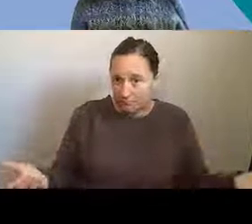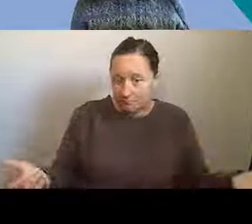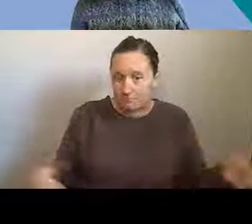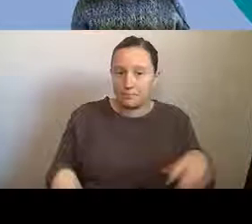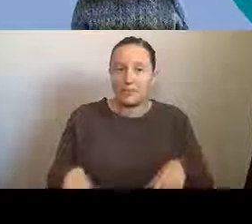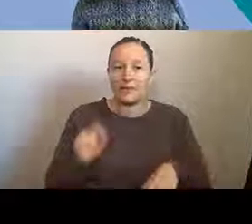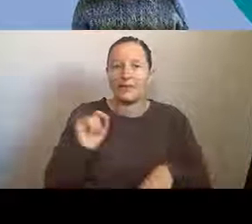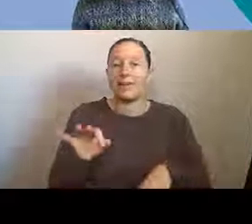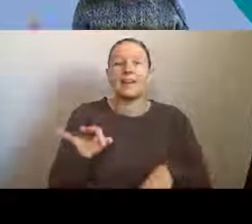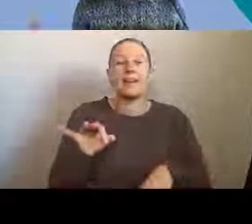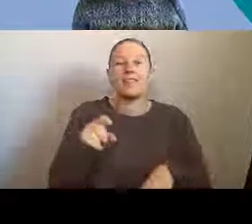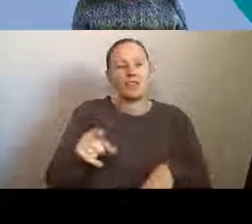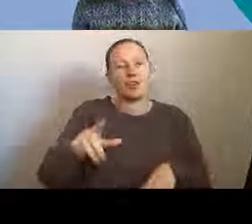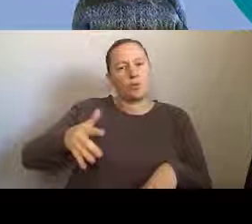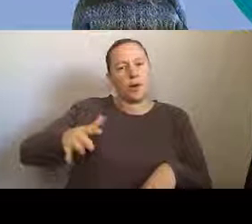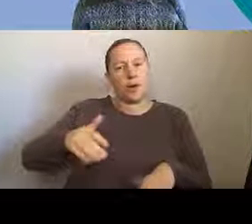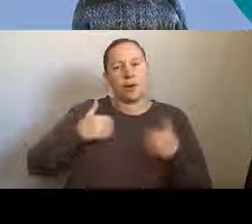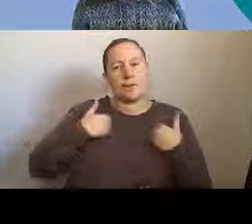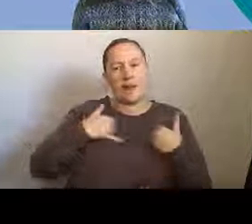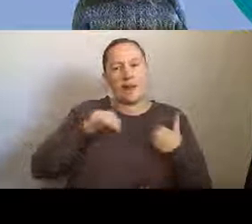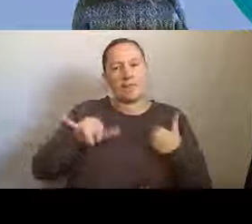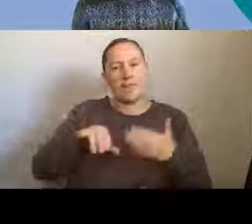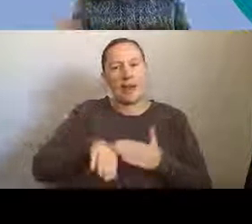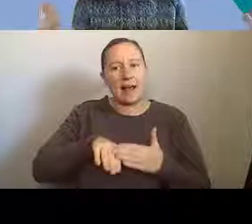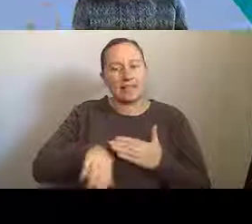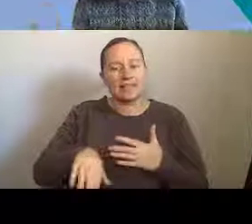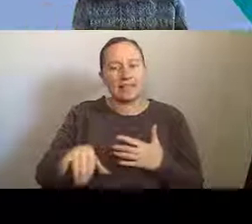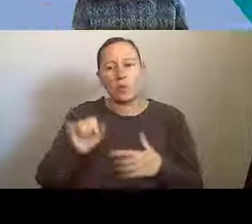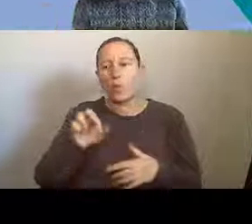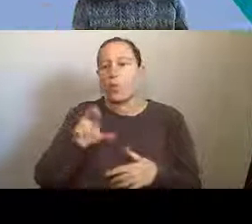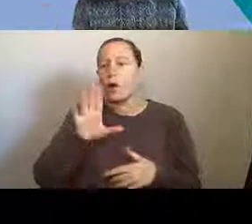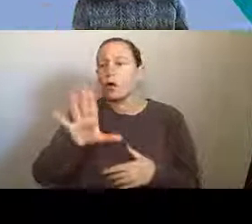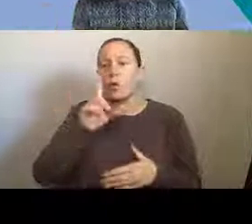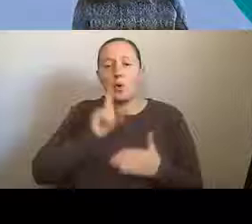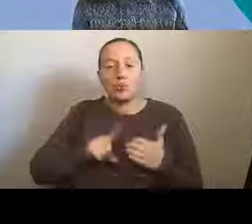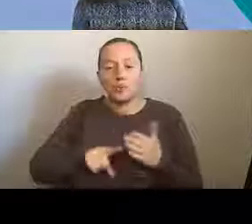If you kind of have that access, or your research team has that access,